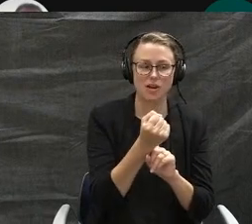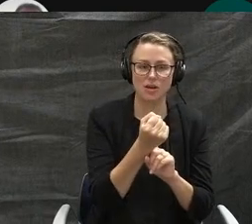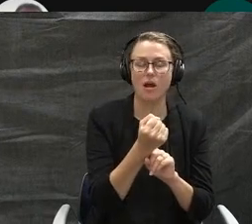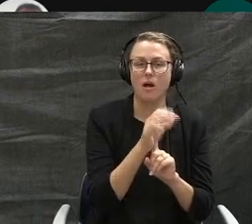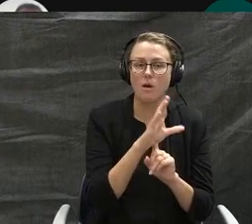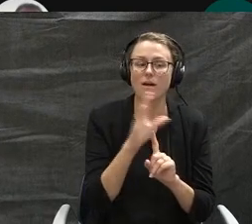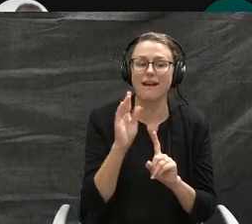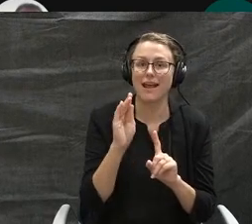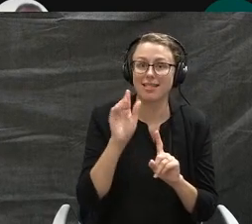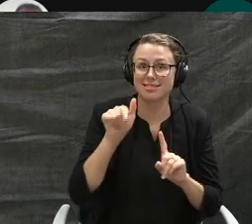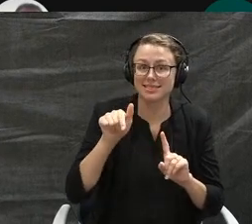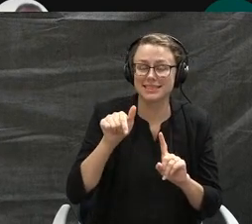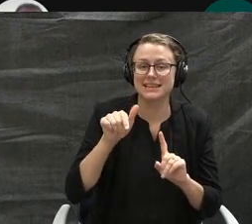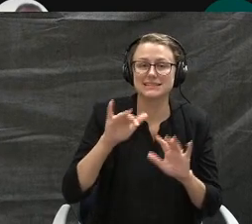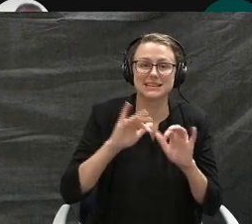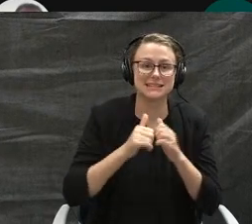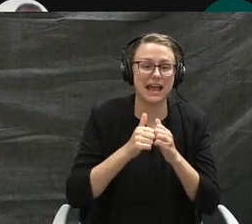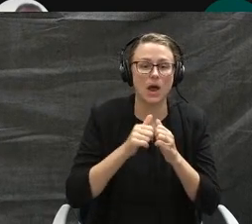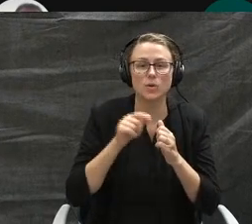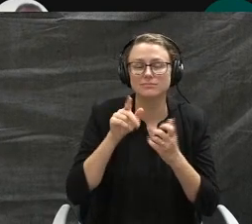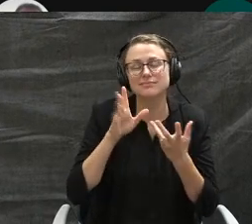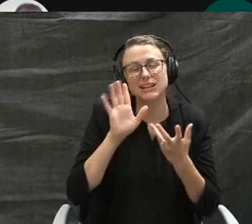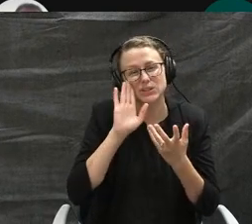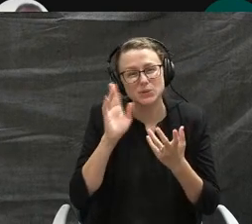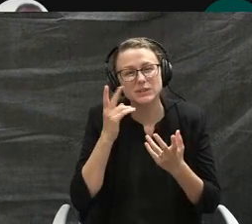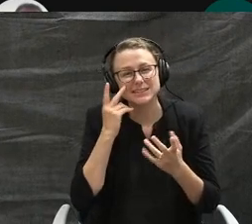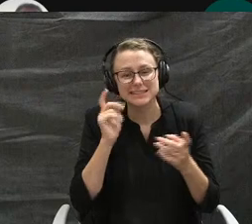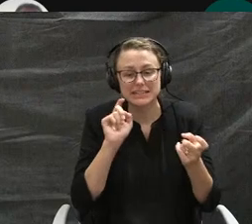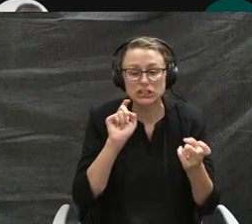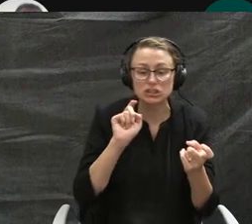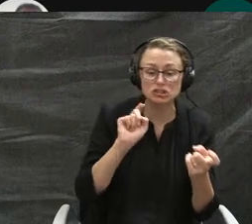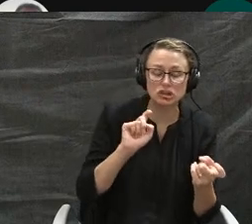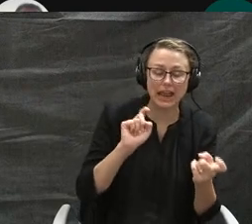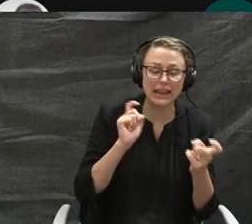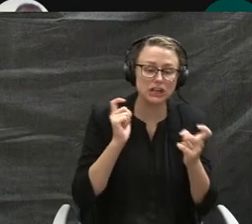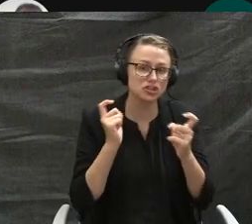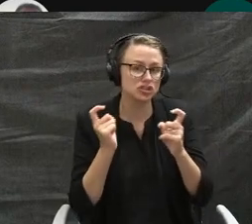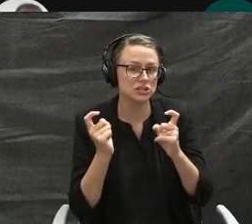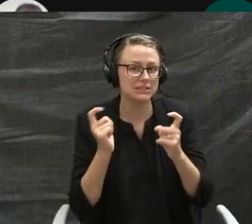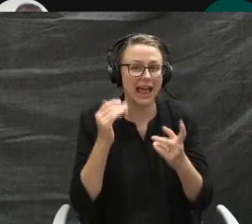occurring. I know we don't know a lot about what the state will